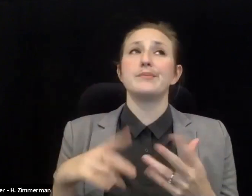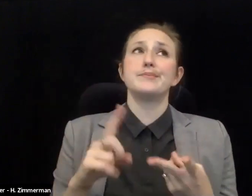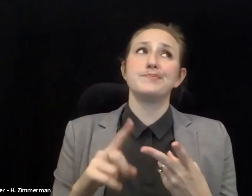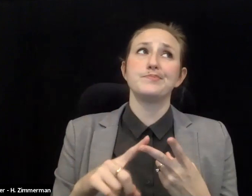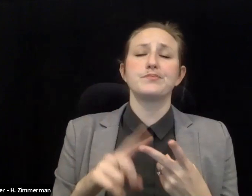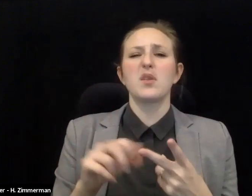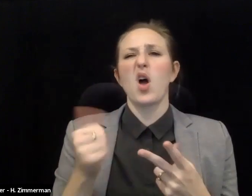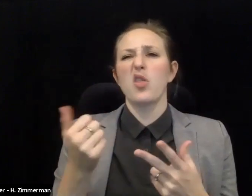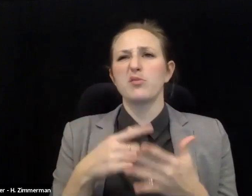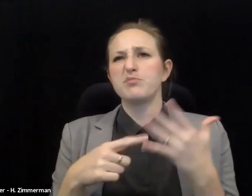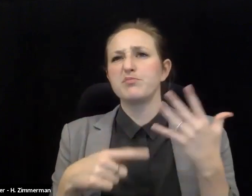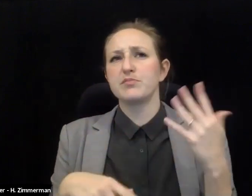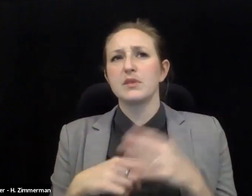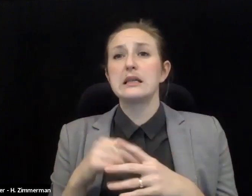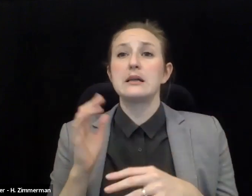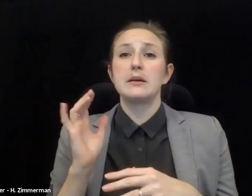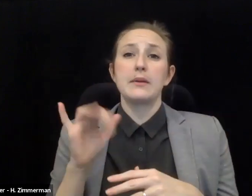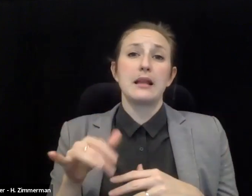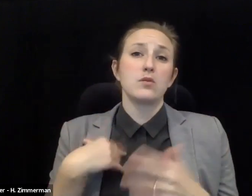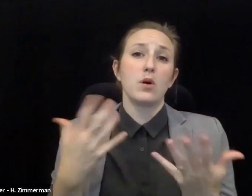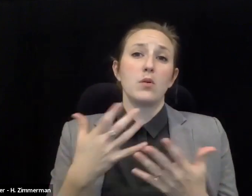what ended up working best for us. Justin Harford: Thank you, Meredith.